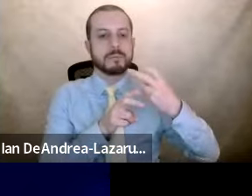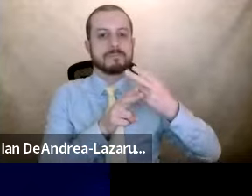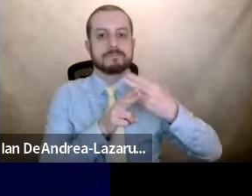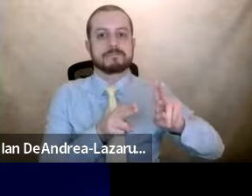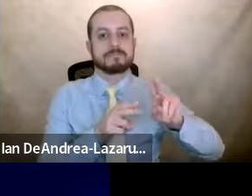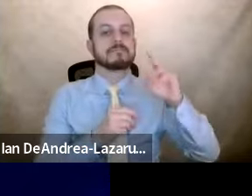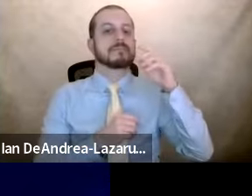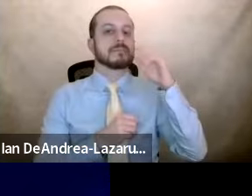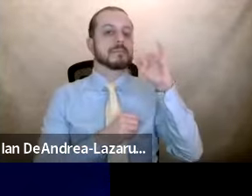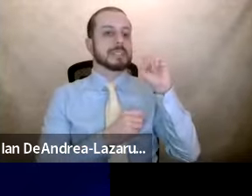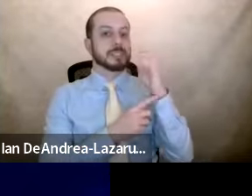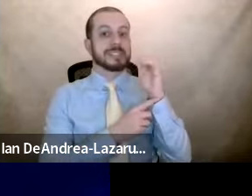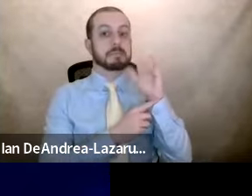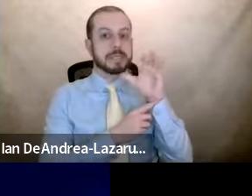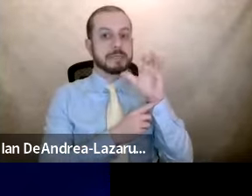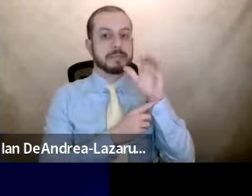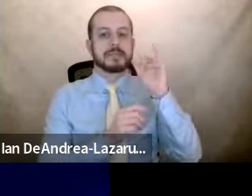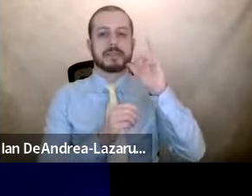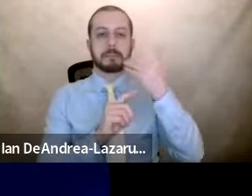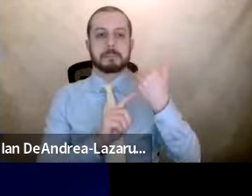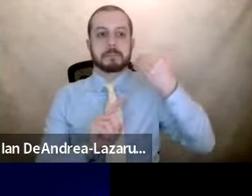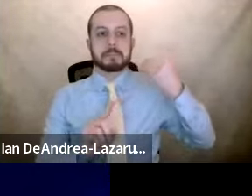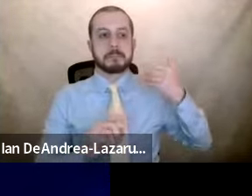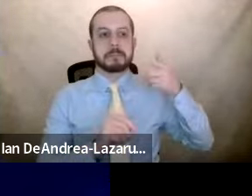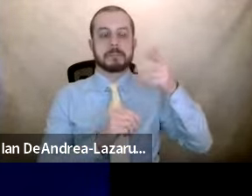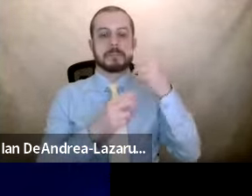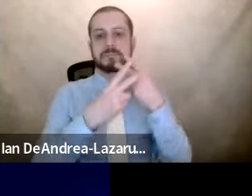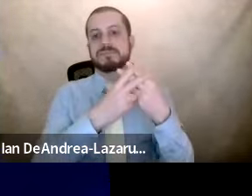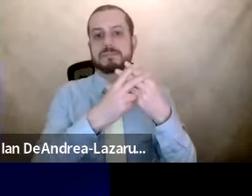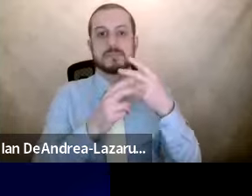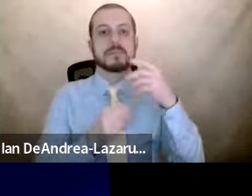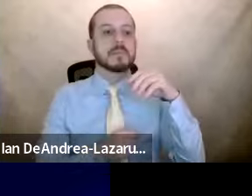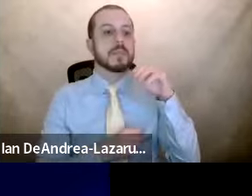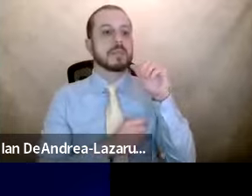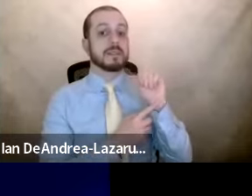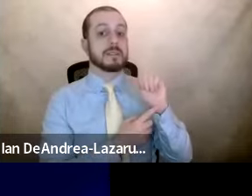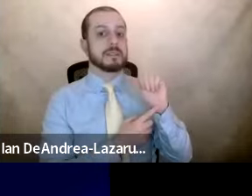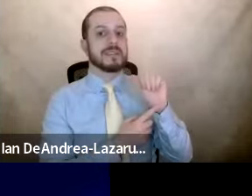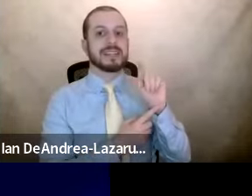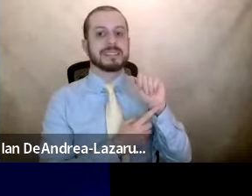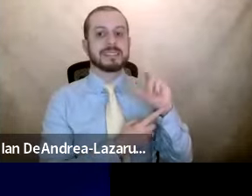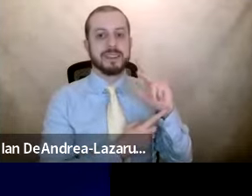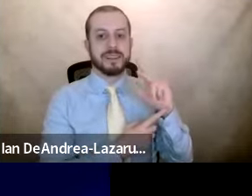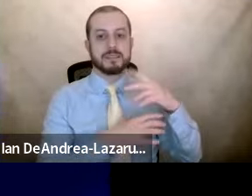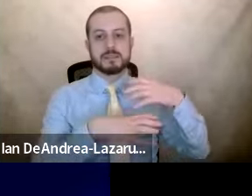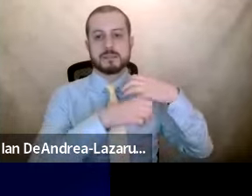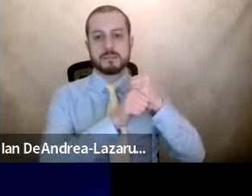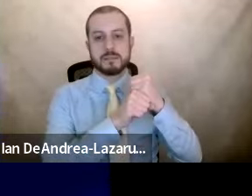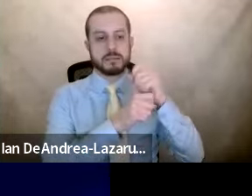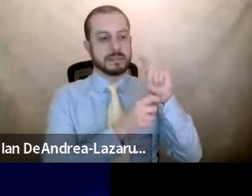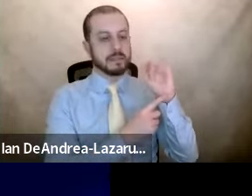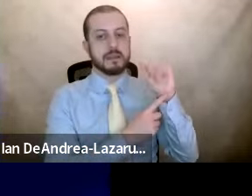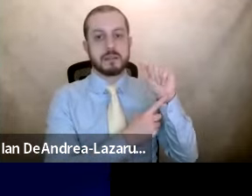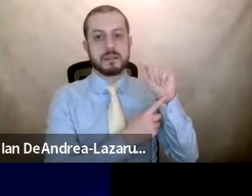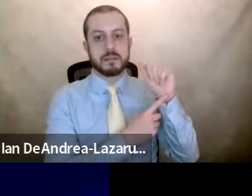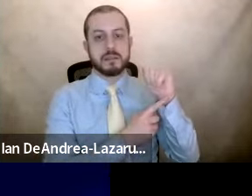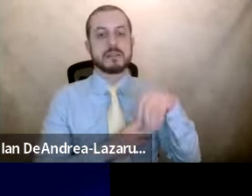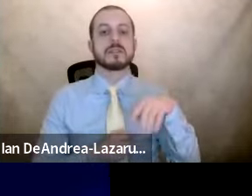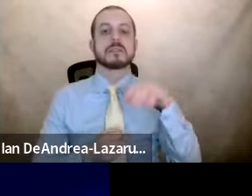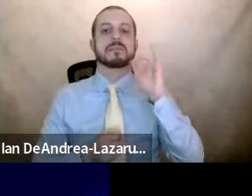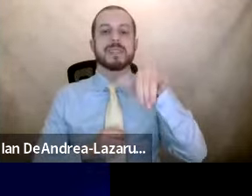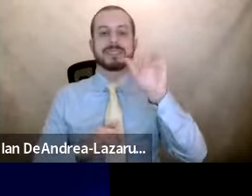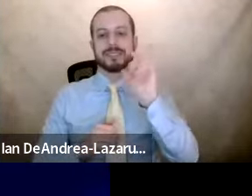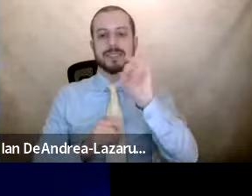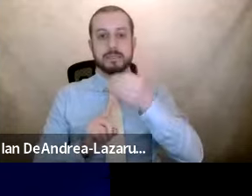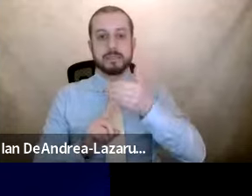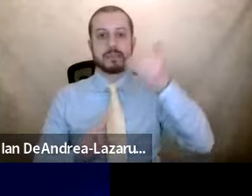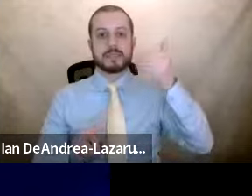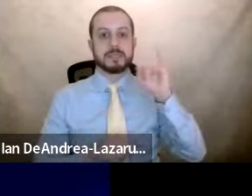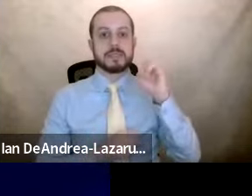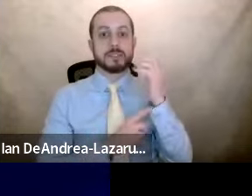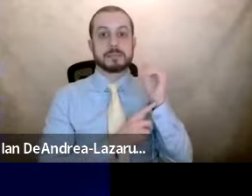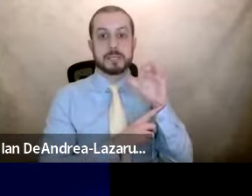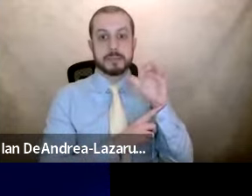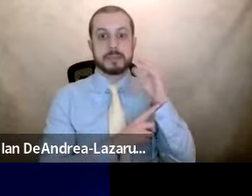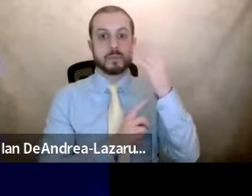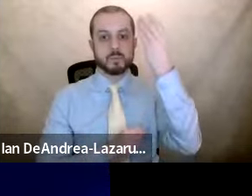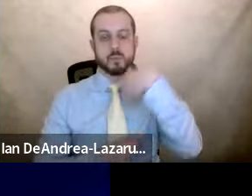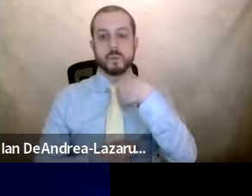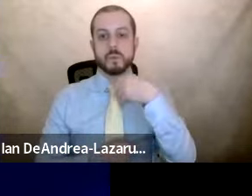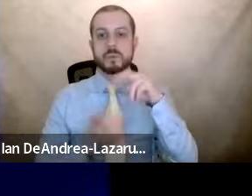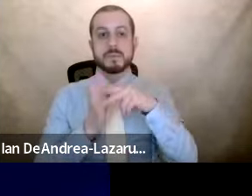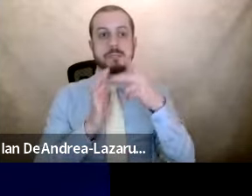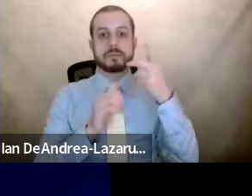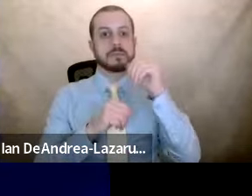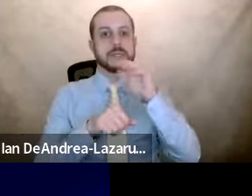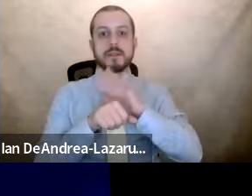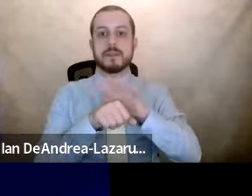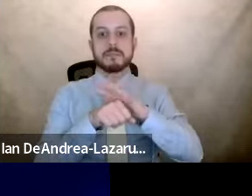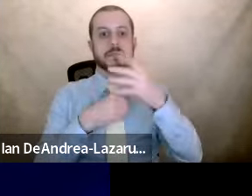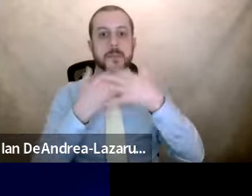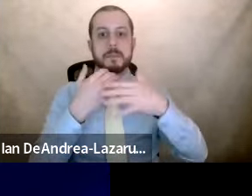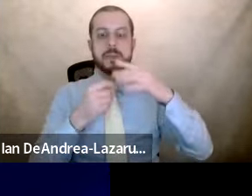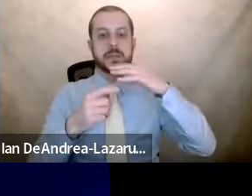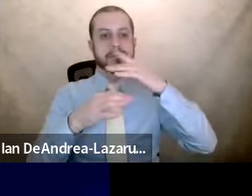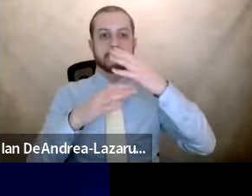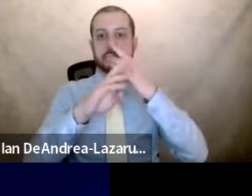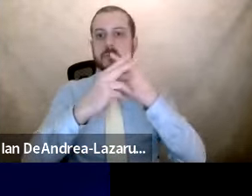Again, it may be your vision, numbness and tingling in the arm, a leg, or a facial group, that's dependent on what side of the brain you have the stroke on, and where.